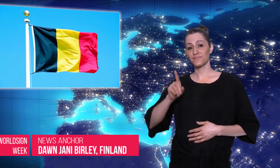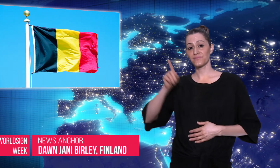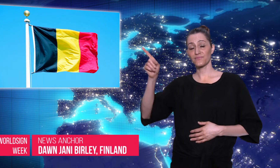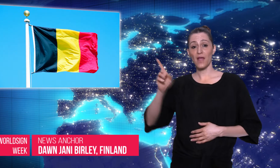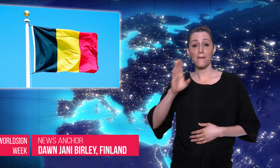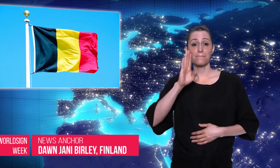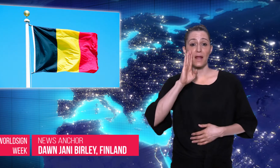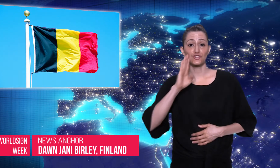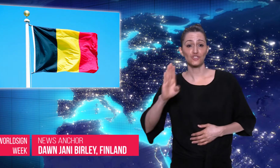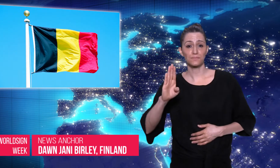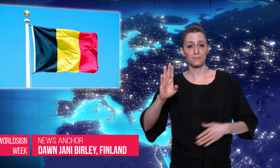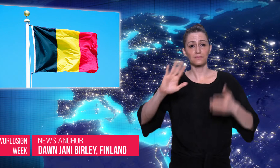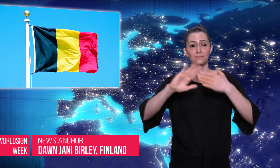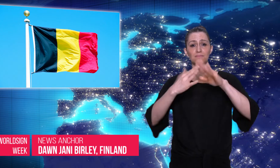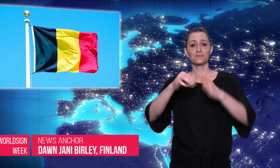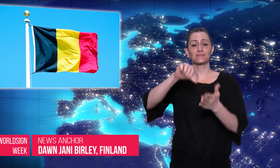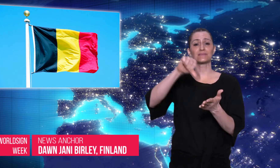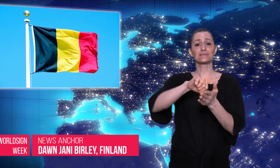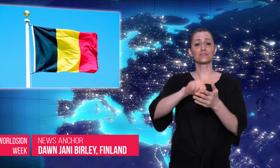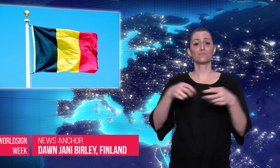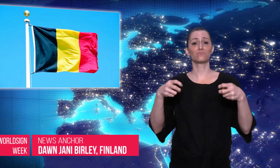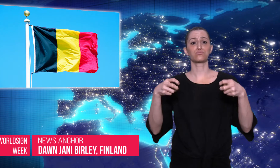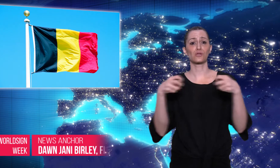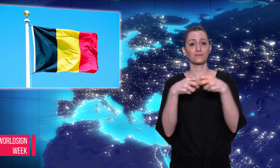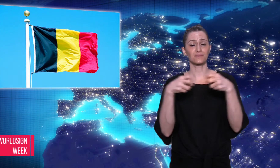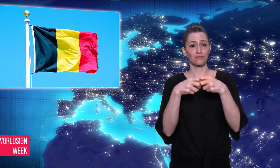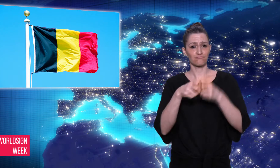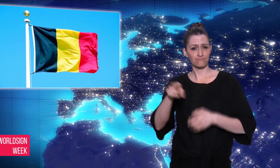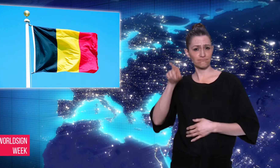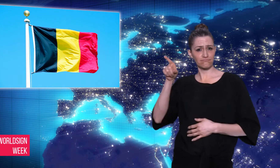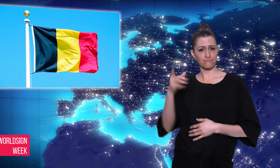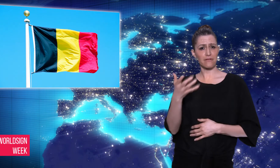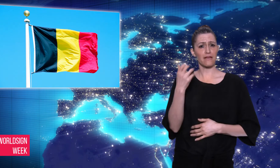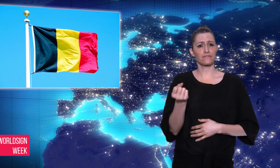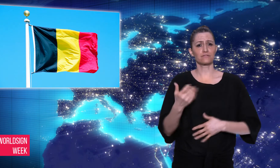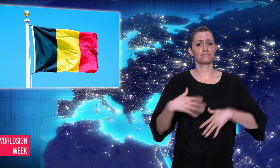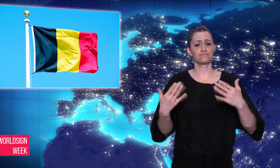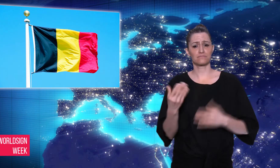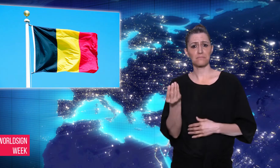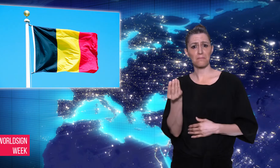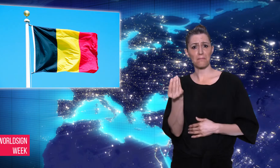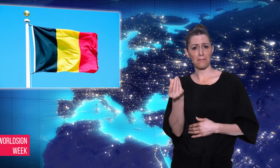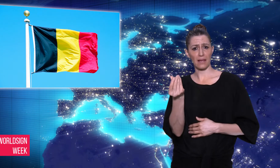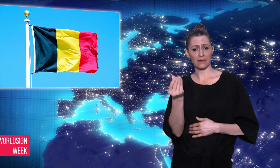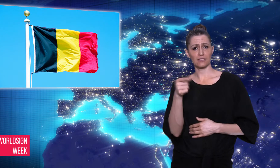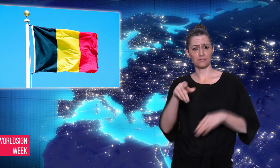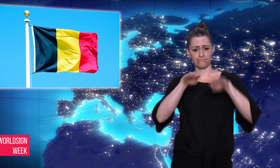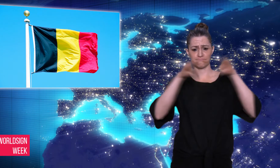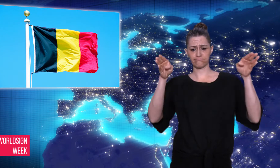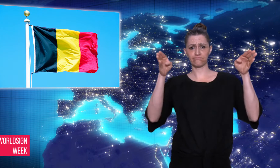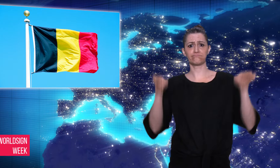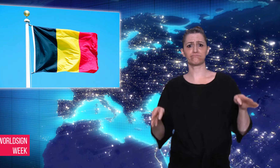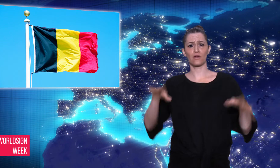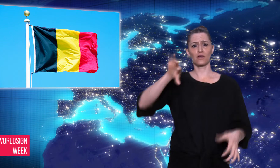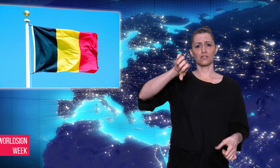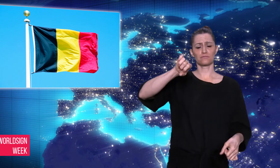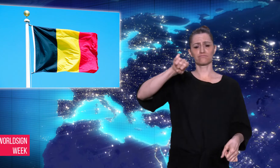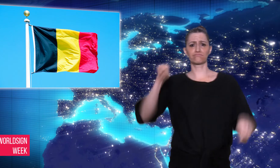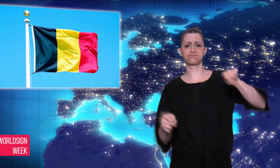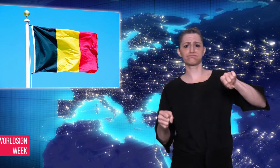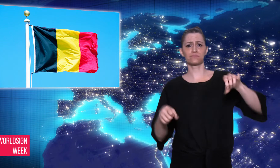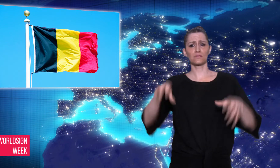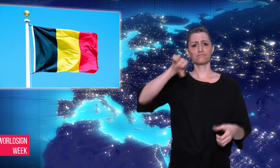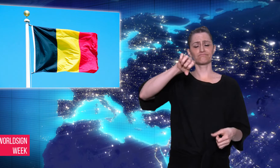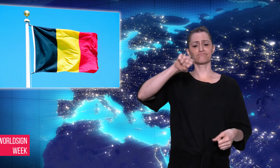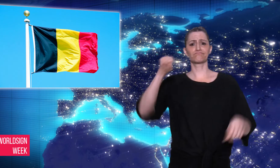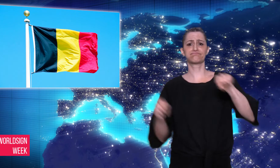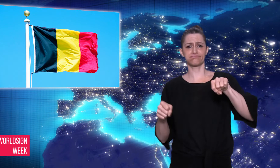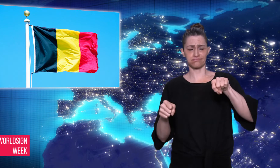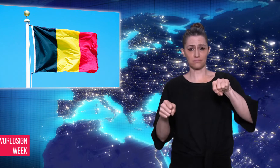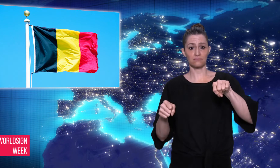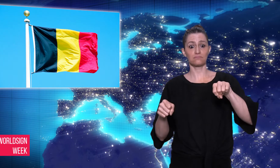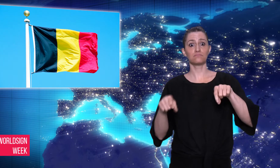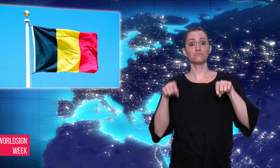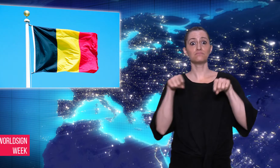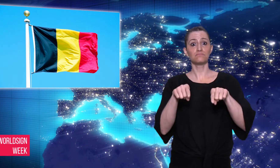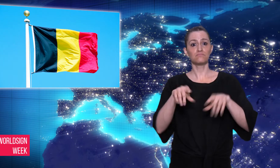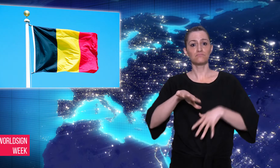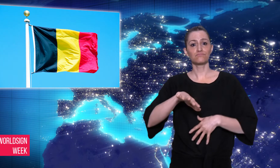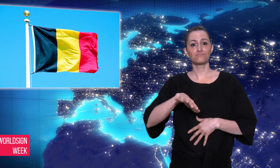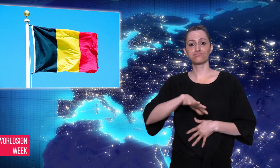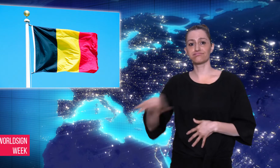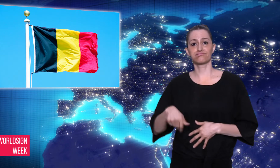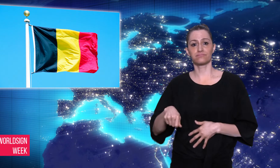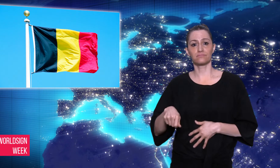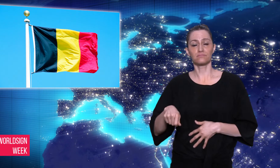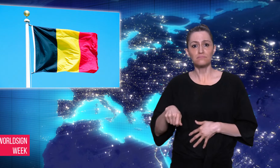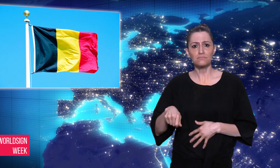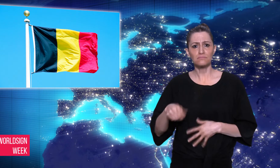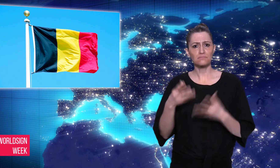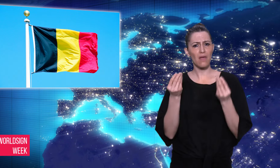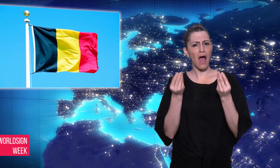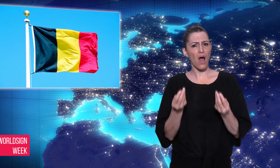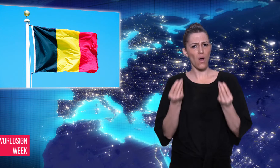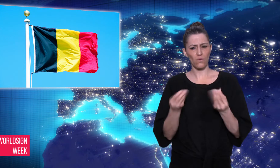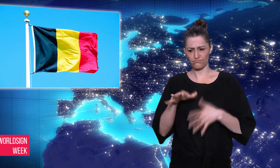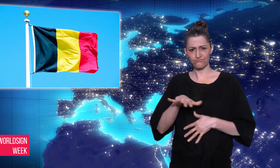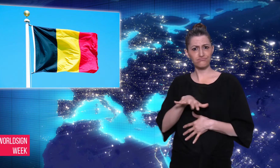Dawn: A bank vault in the Belgium city of Brussels was